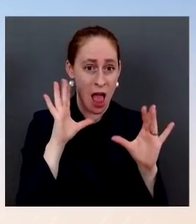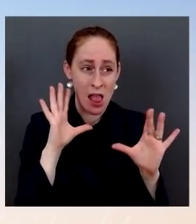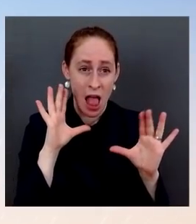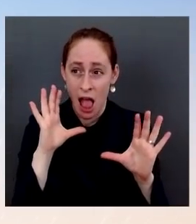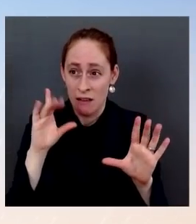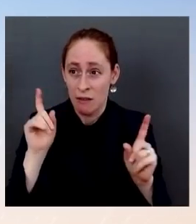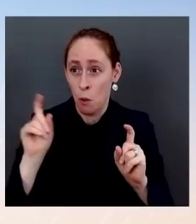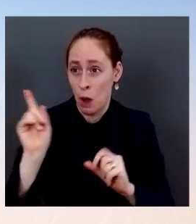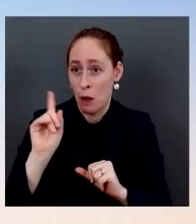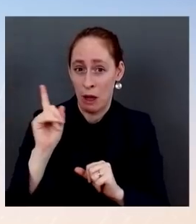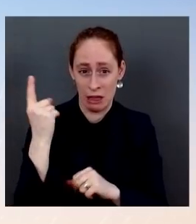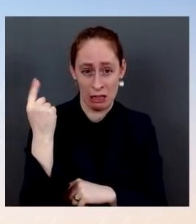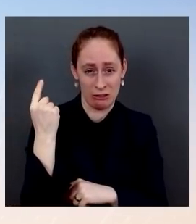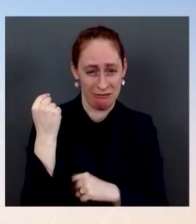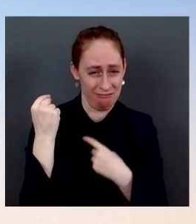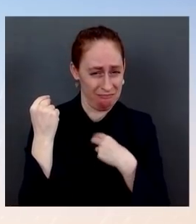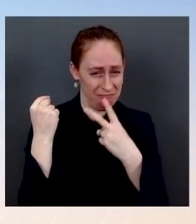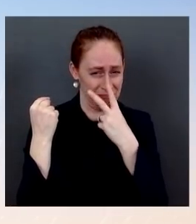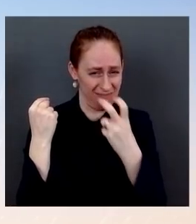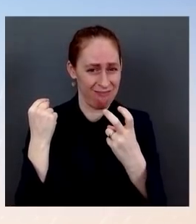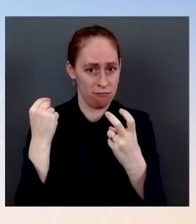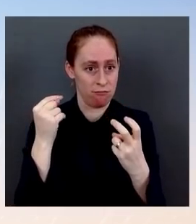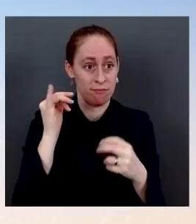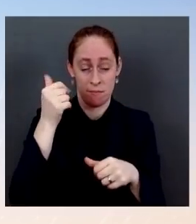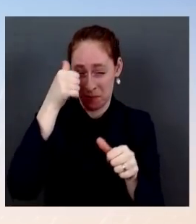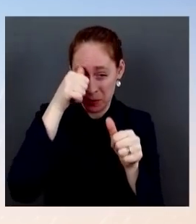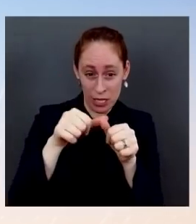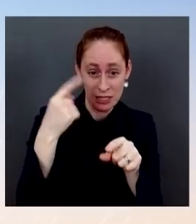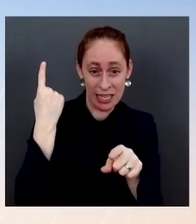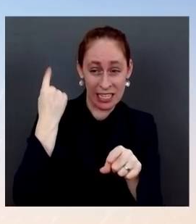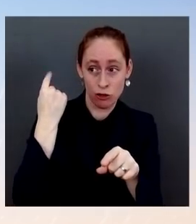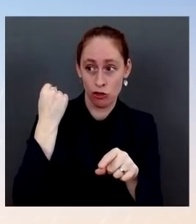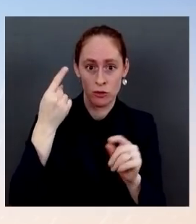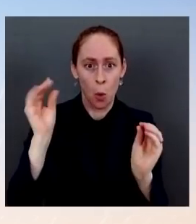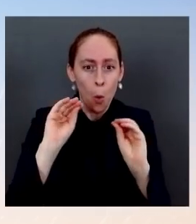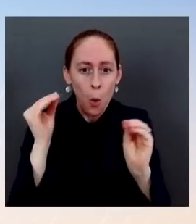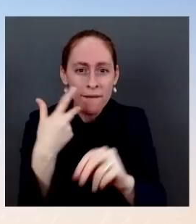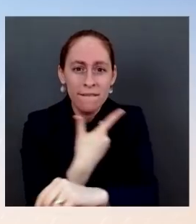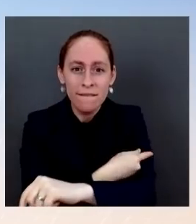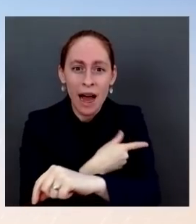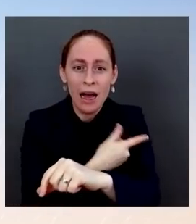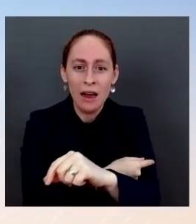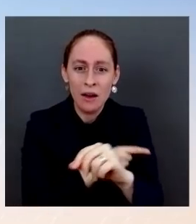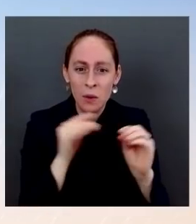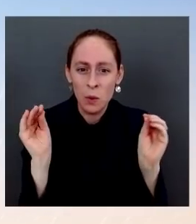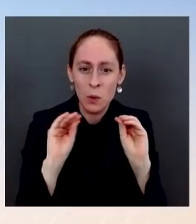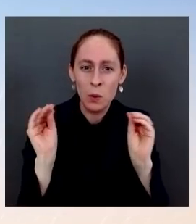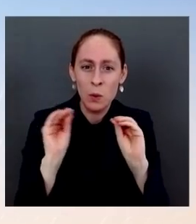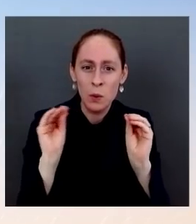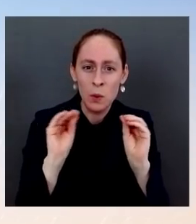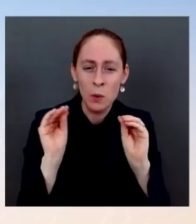And what the CDC was advising was that people should not even gather with their family members; certainly, they shouldn't travel.